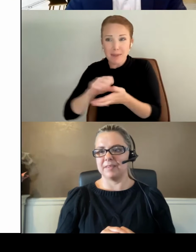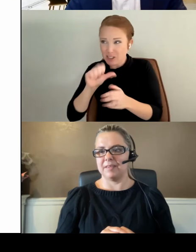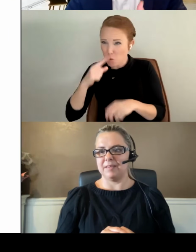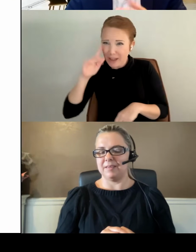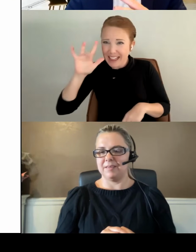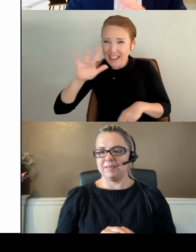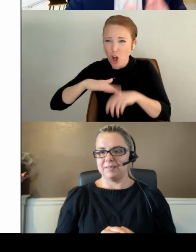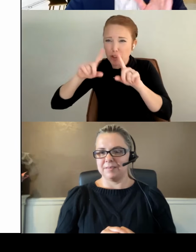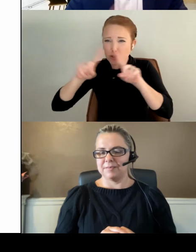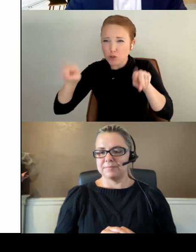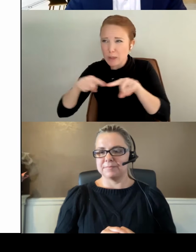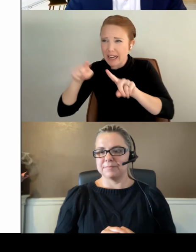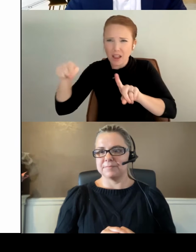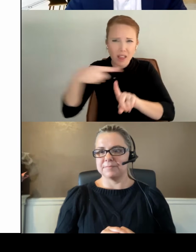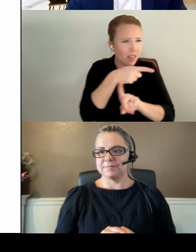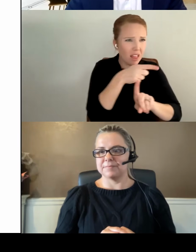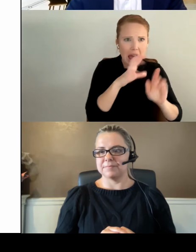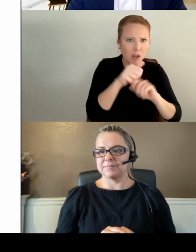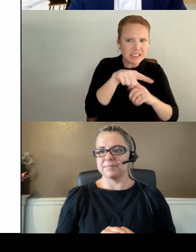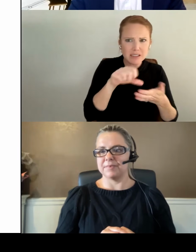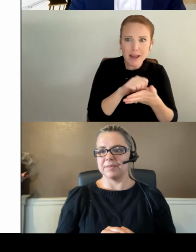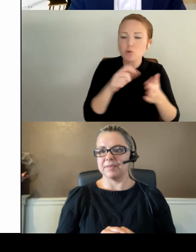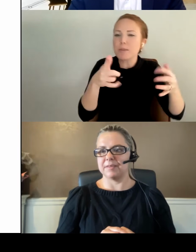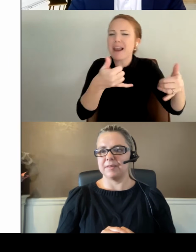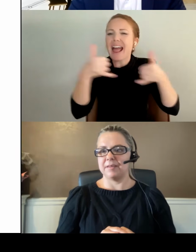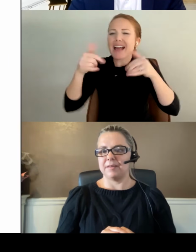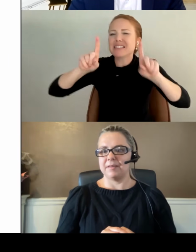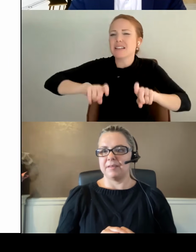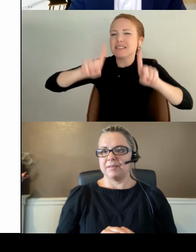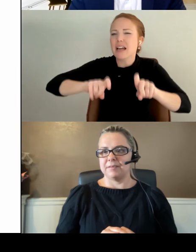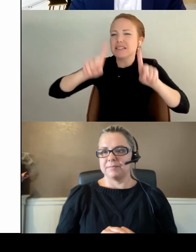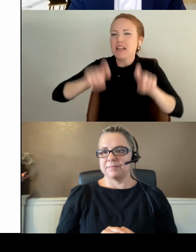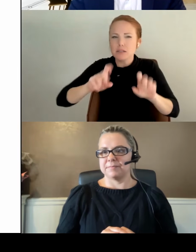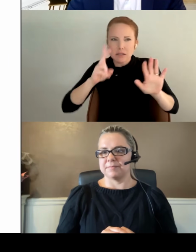in here. Okay now how is this page? And it gives us a little bit more efficiency in our testing.